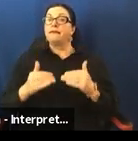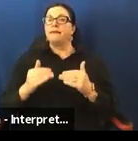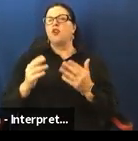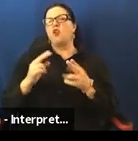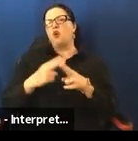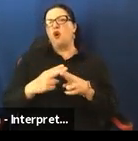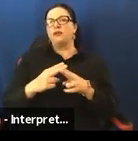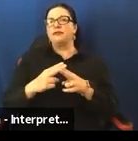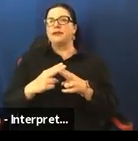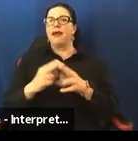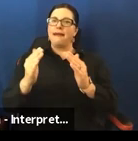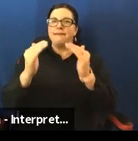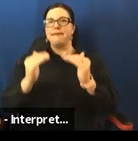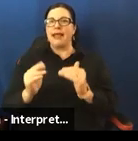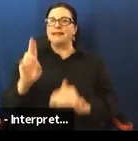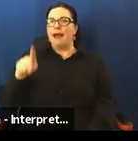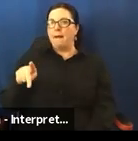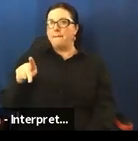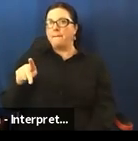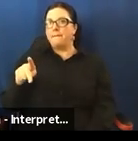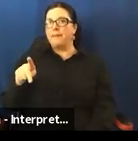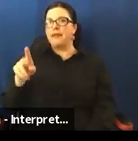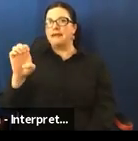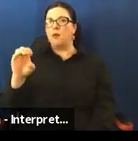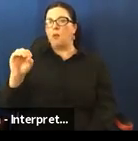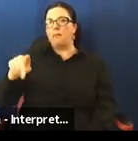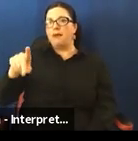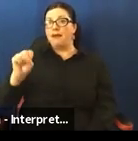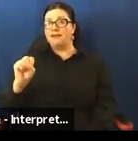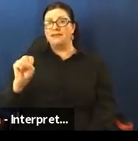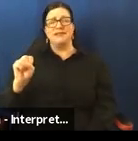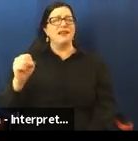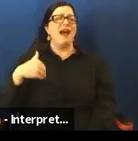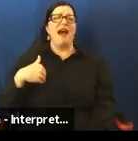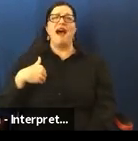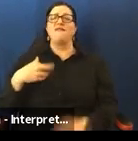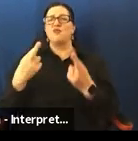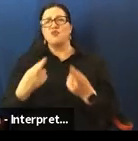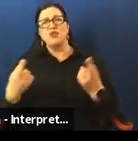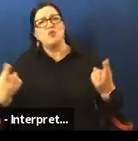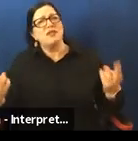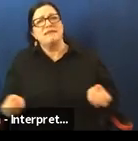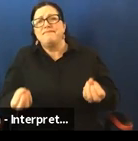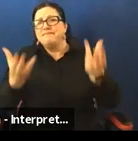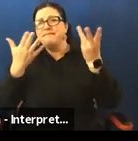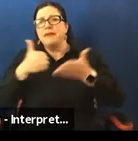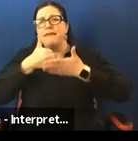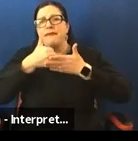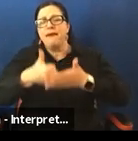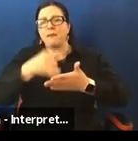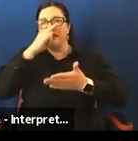Jason Williams: They have such good resources for our kids to help them be successful. And then the last thing is the Fresno County Independent Living Program.